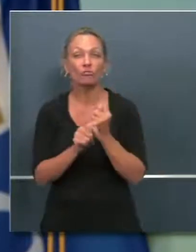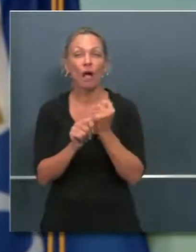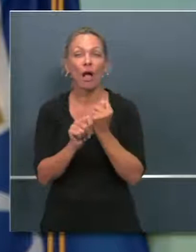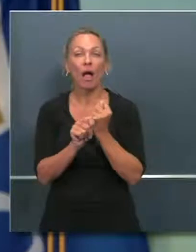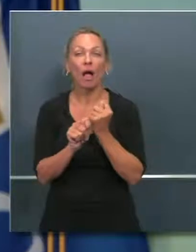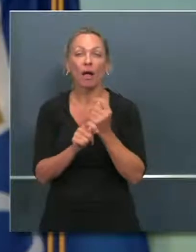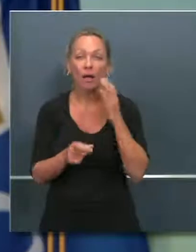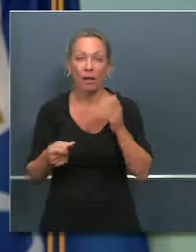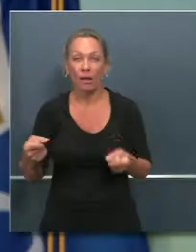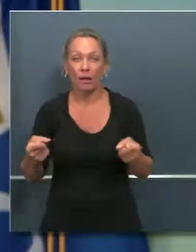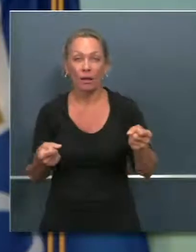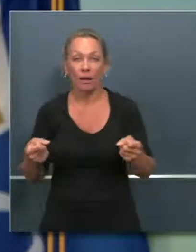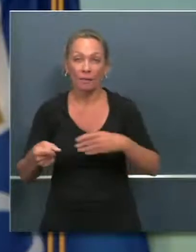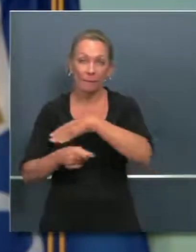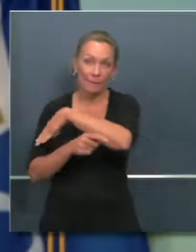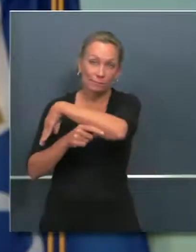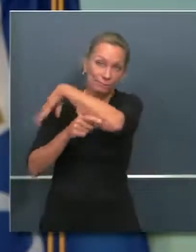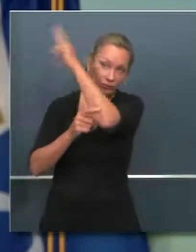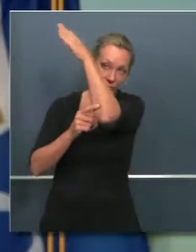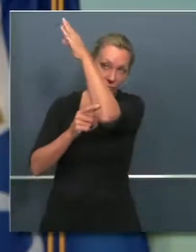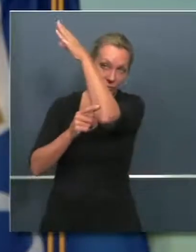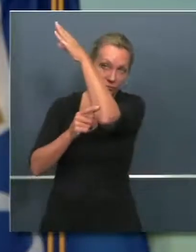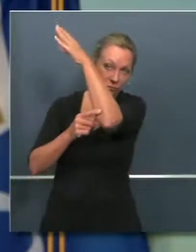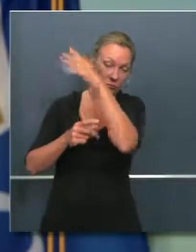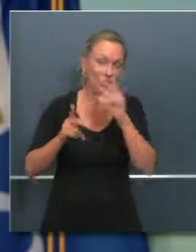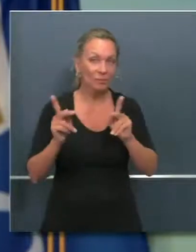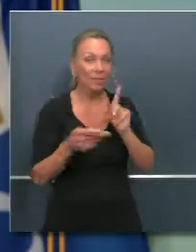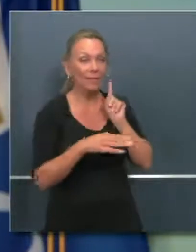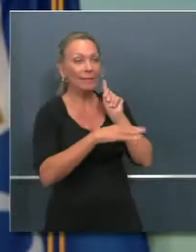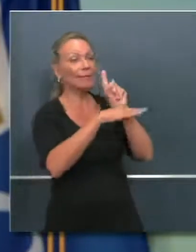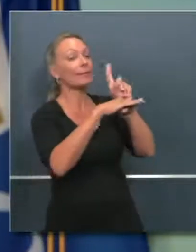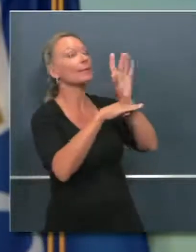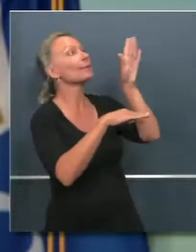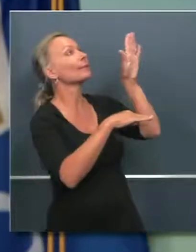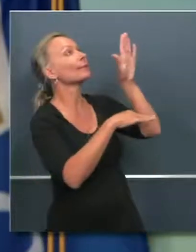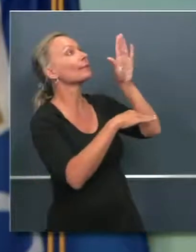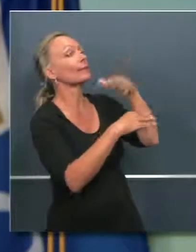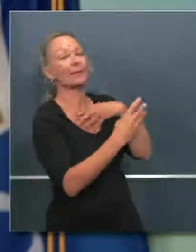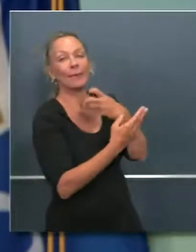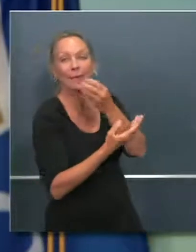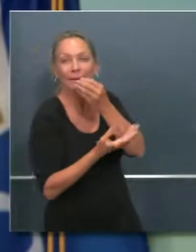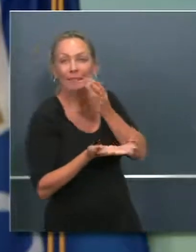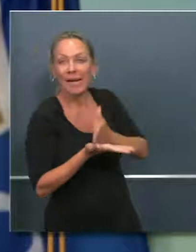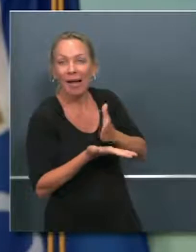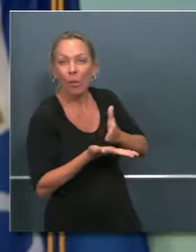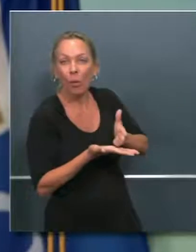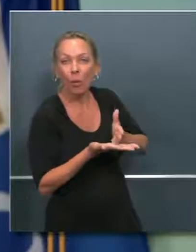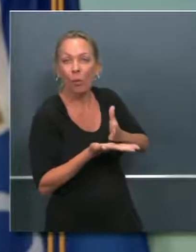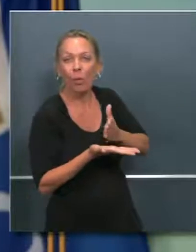business as you know well and so you're you're describing exceptions not the rule and to the